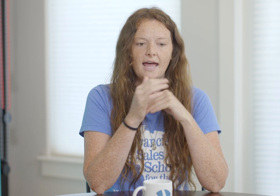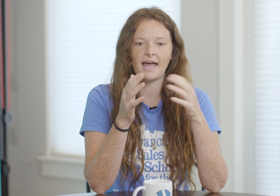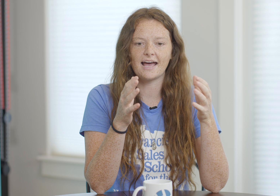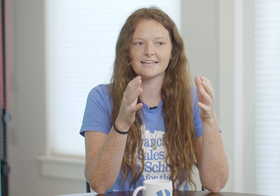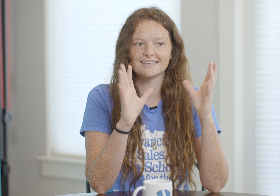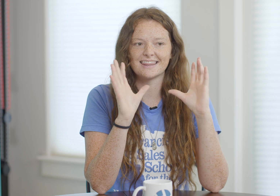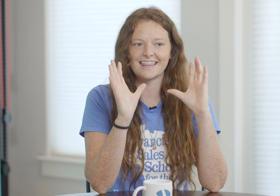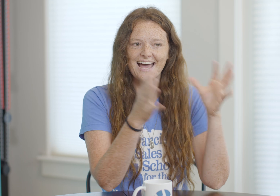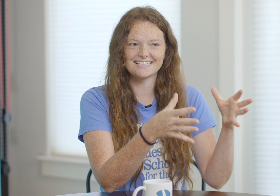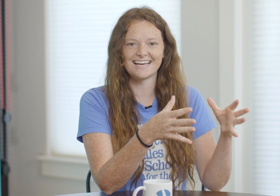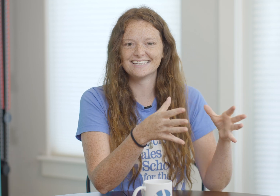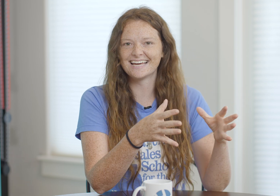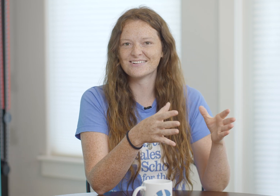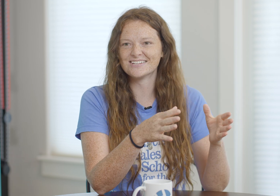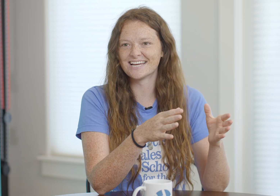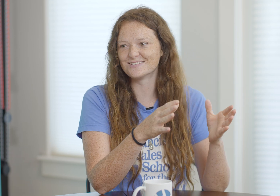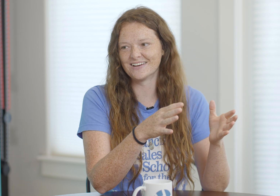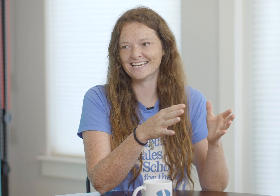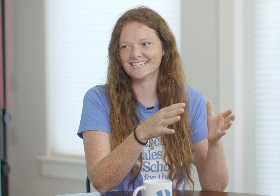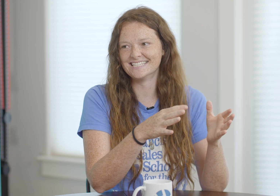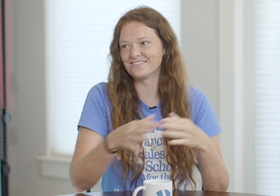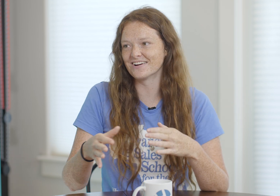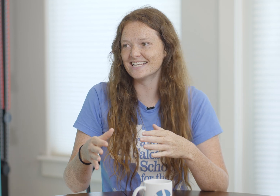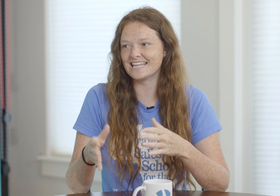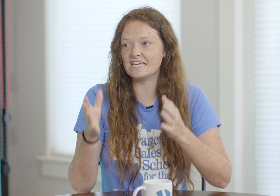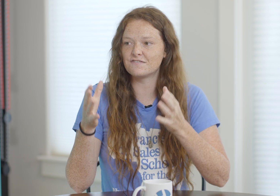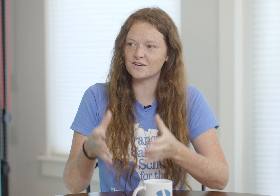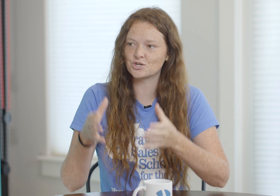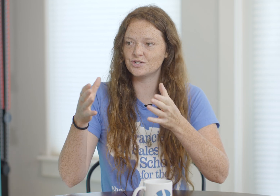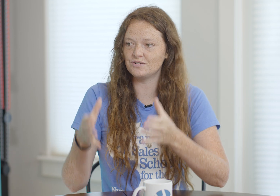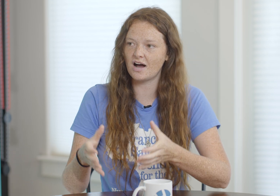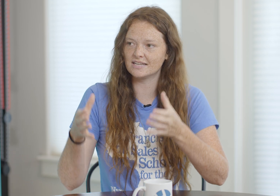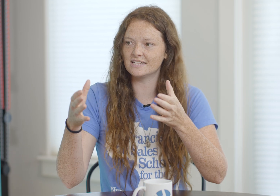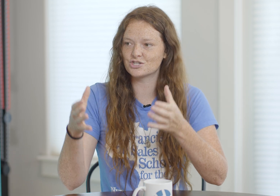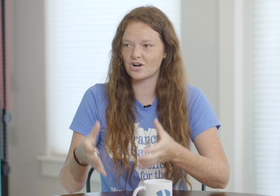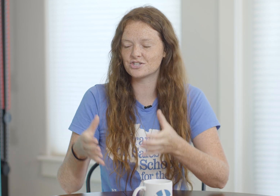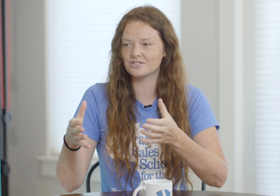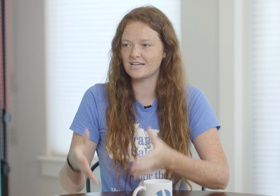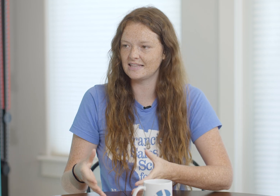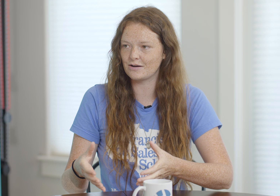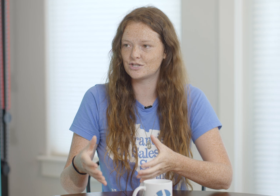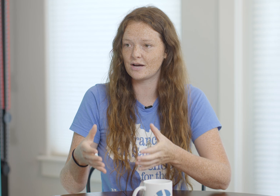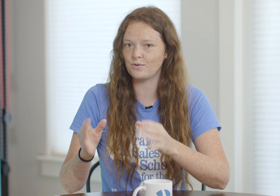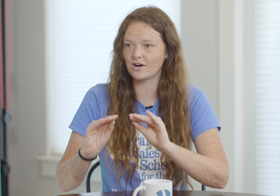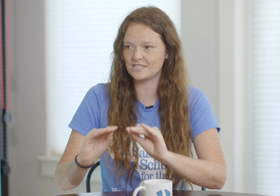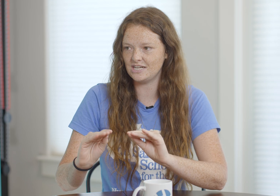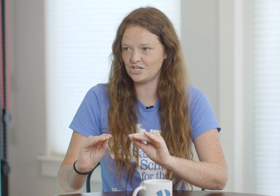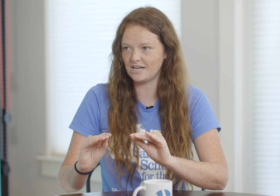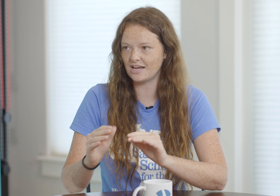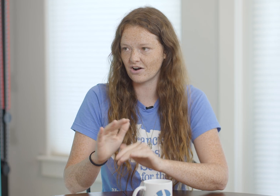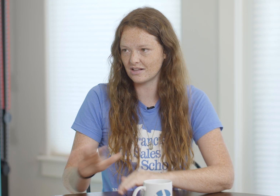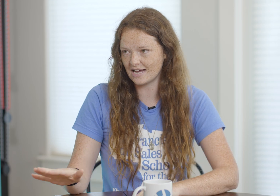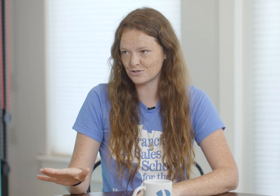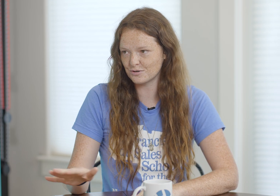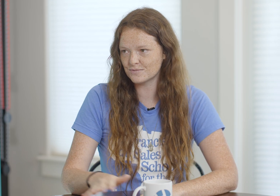And that sign language has been different than the official Ugandan structured sign language that we are teaching in our classrooms.